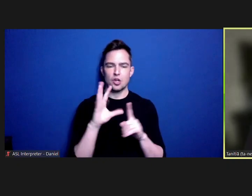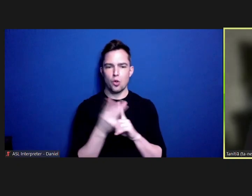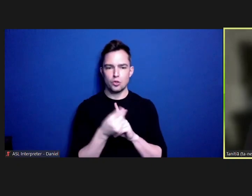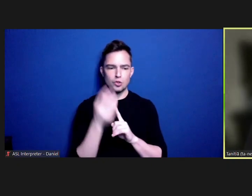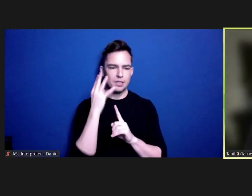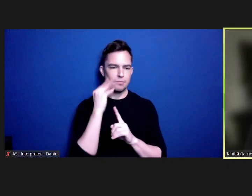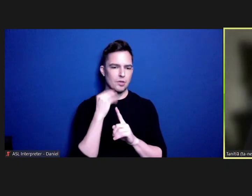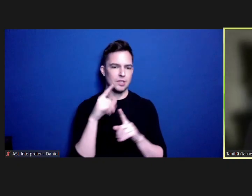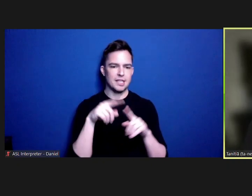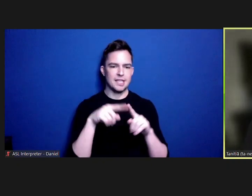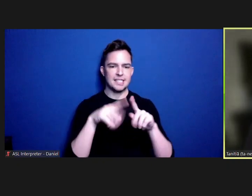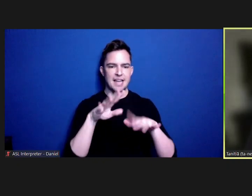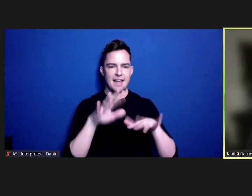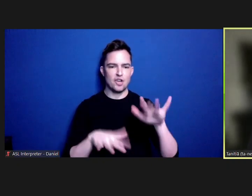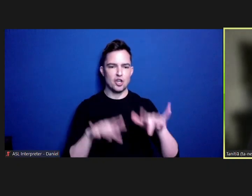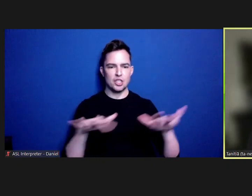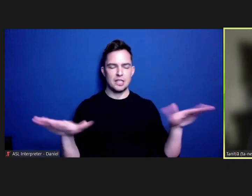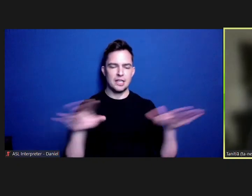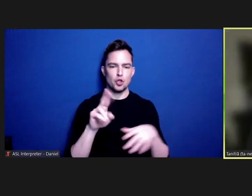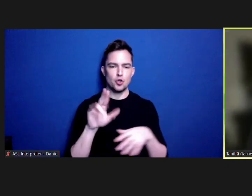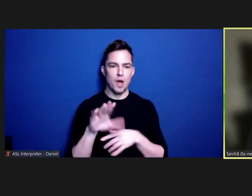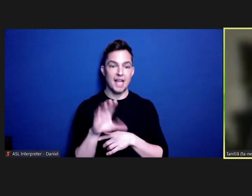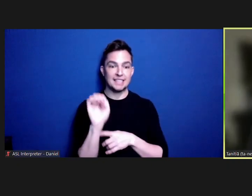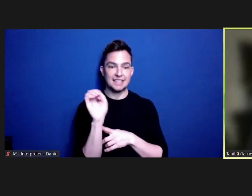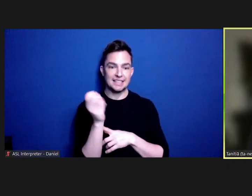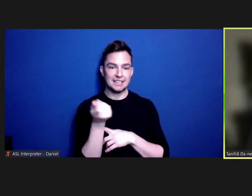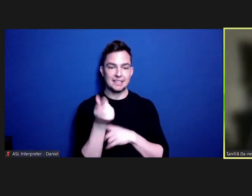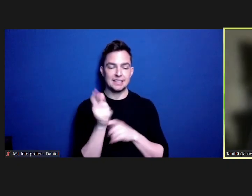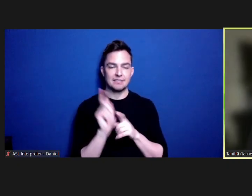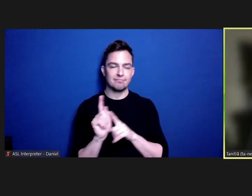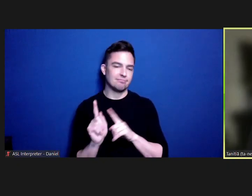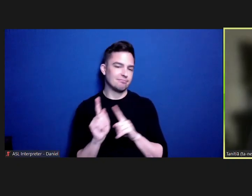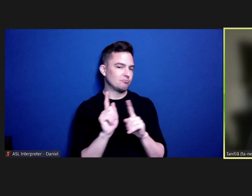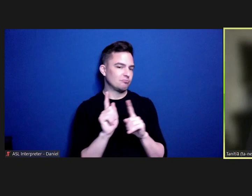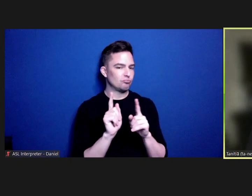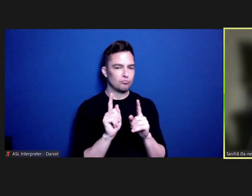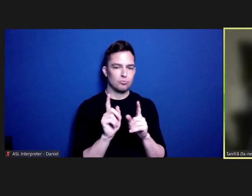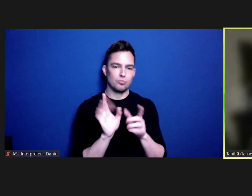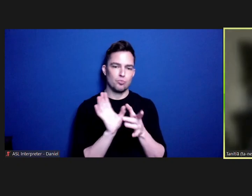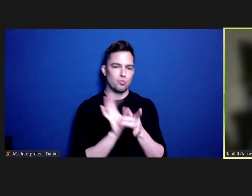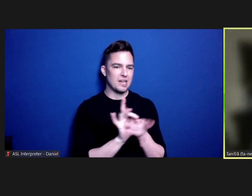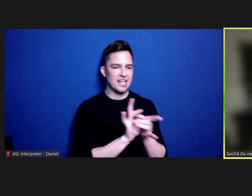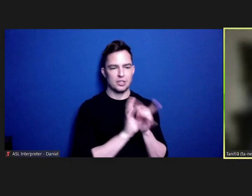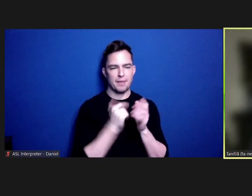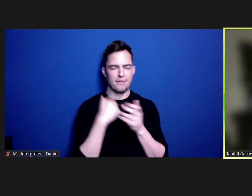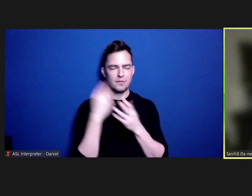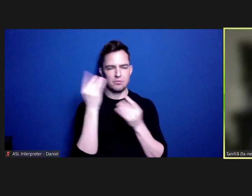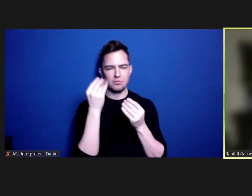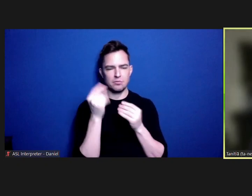the cultural experience, diversities and nuances, the relationships that I have to think about